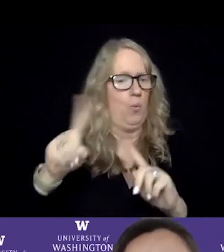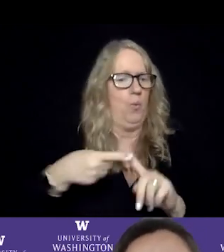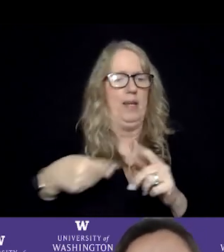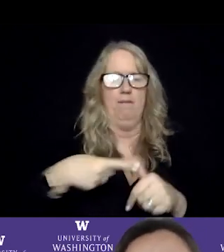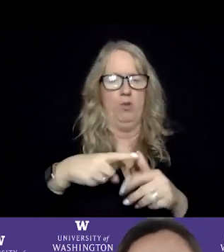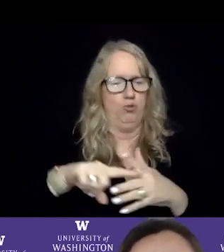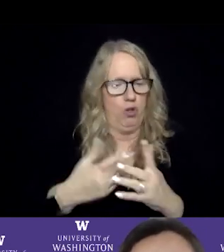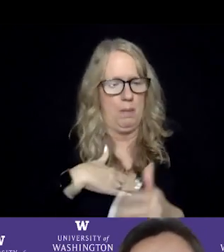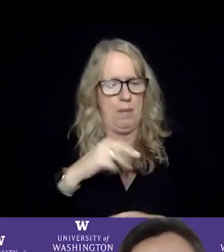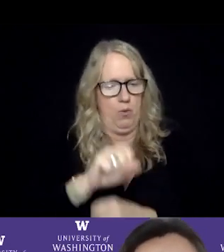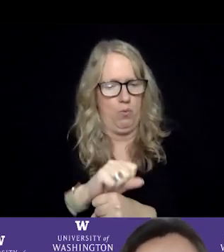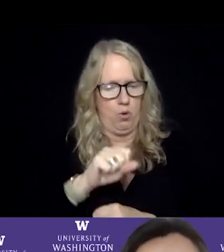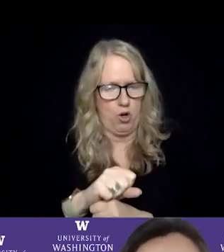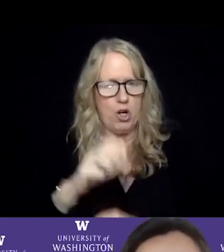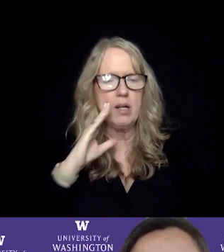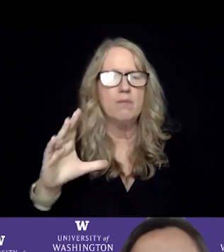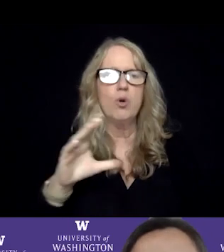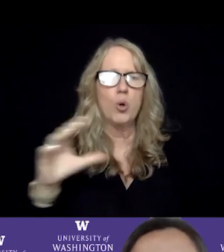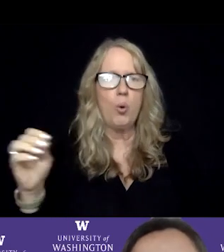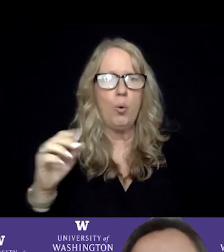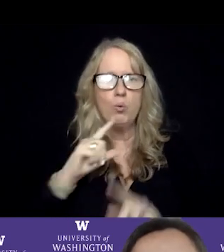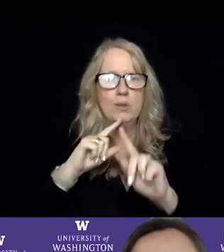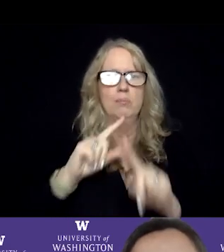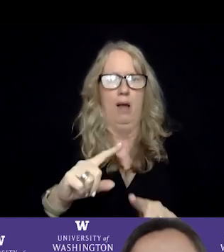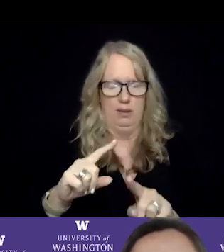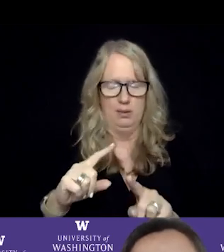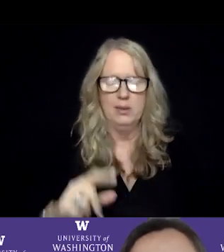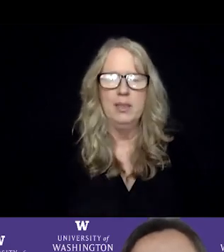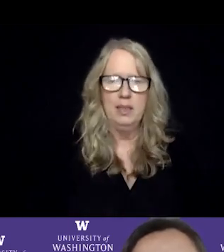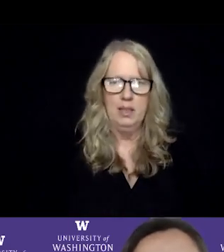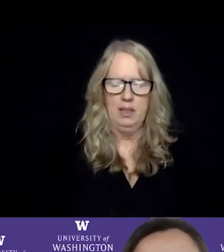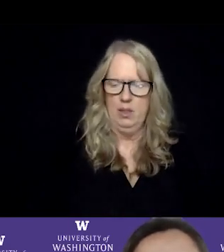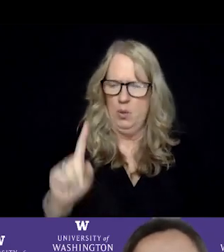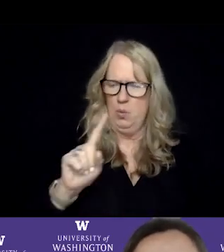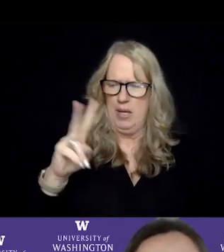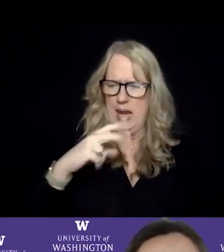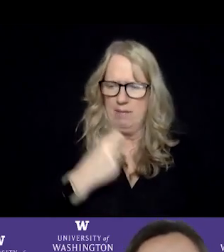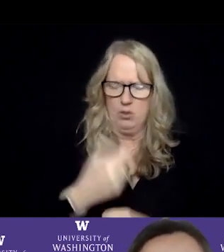IN THE AREA OF CO-RESPONSE A YEAR AND A HALF AGO, I WOULD HAVE